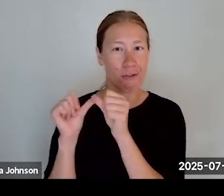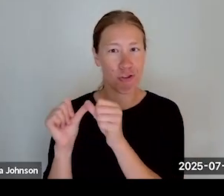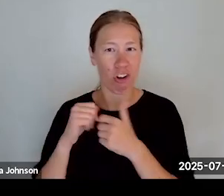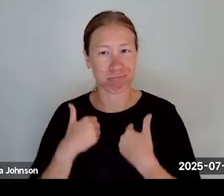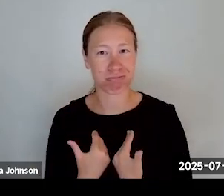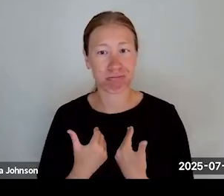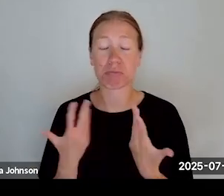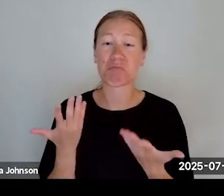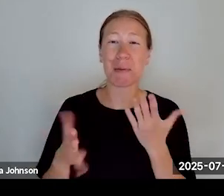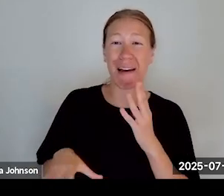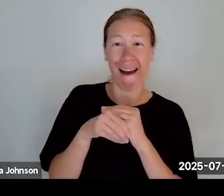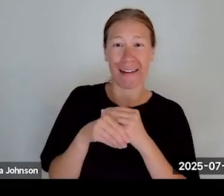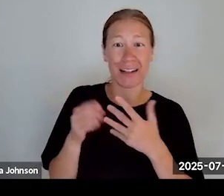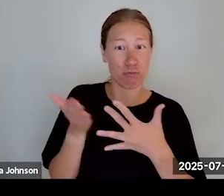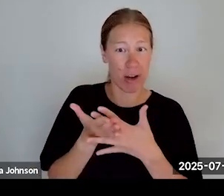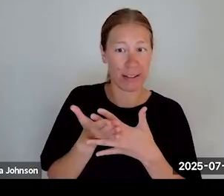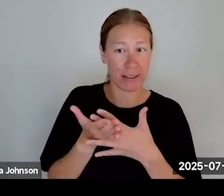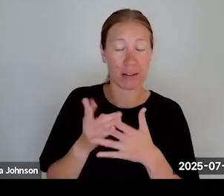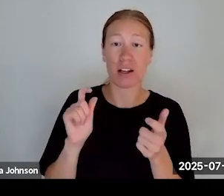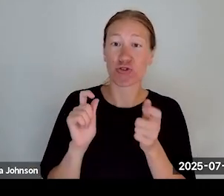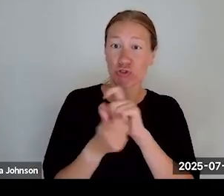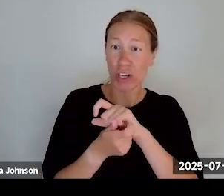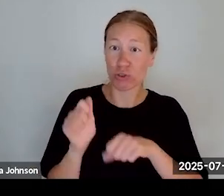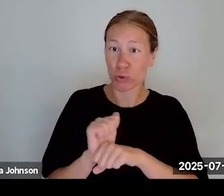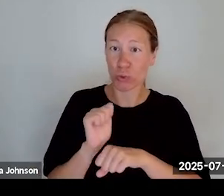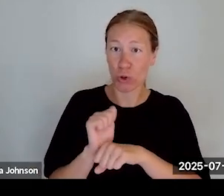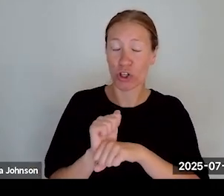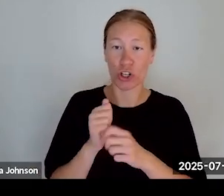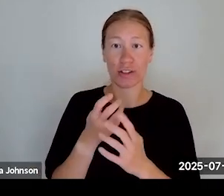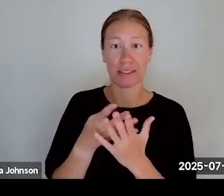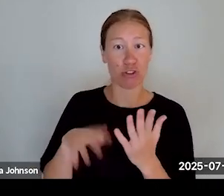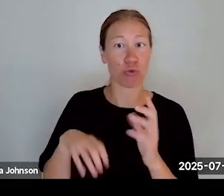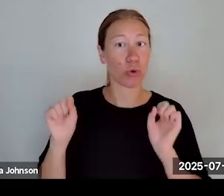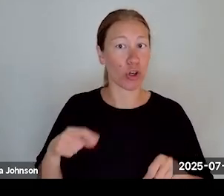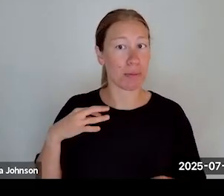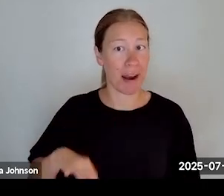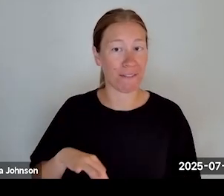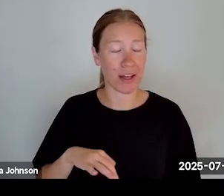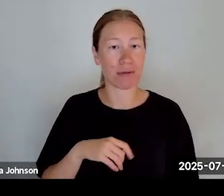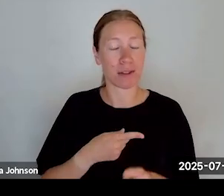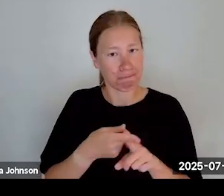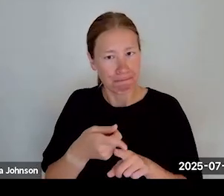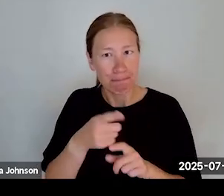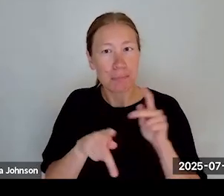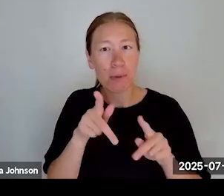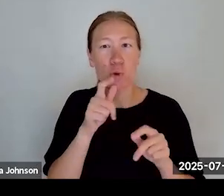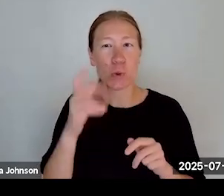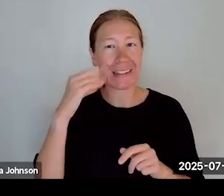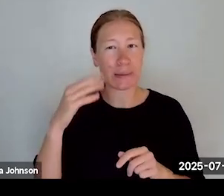Modified or flexible work schedules can also be beneficial, particularly for individuals who have an increase in pain and fatigue